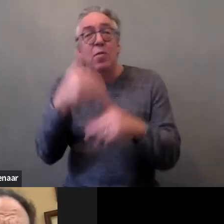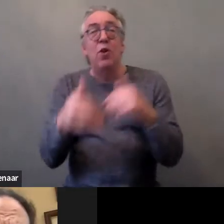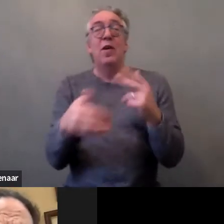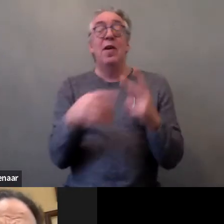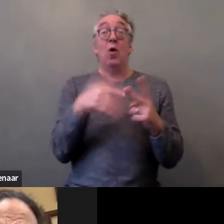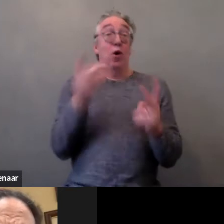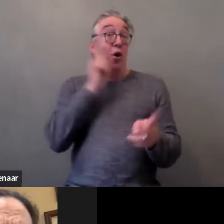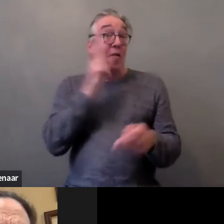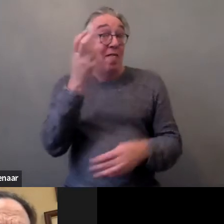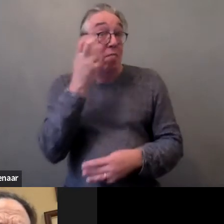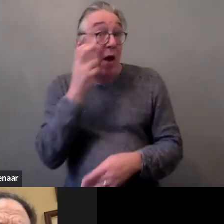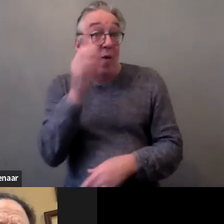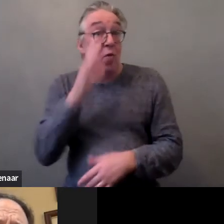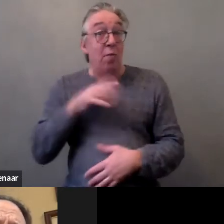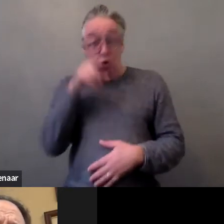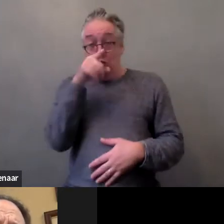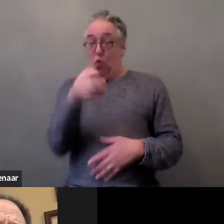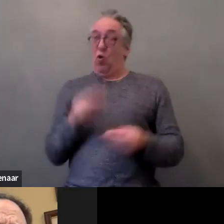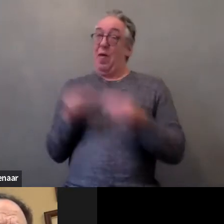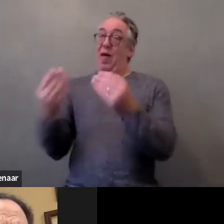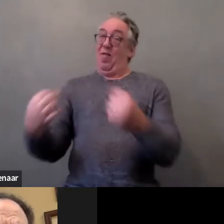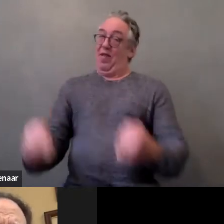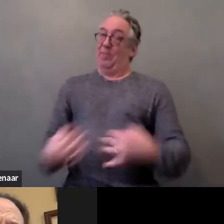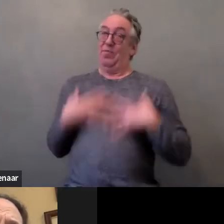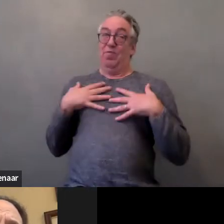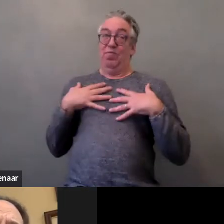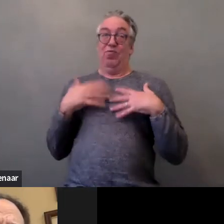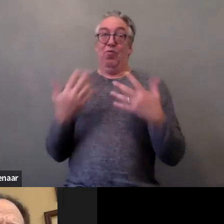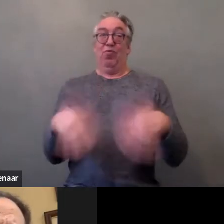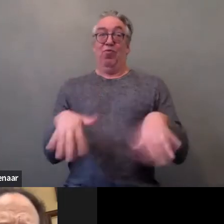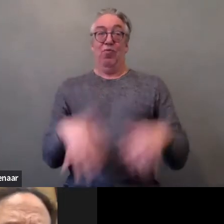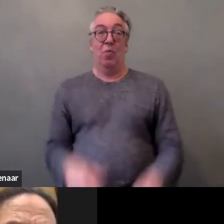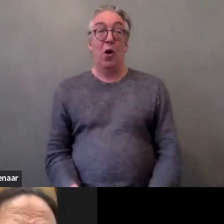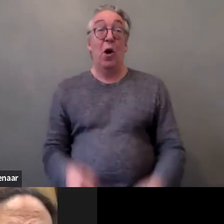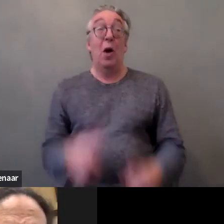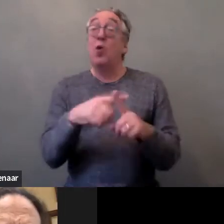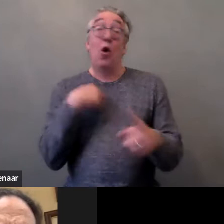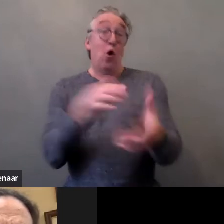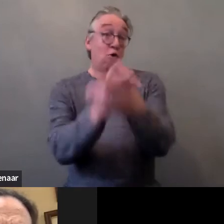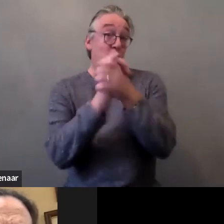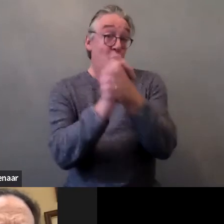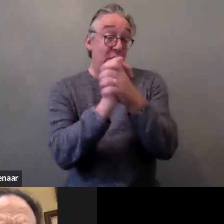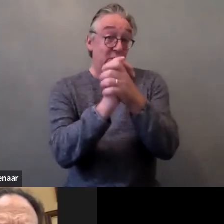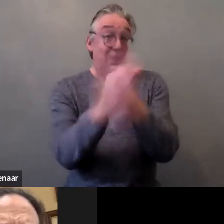for supporting the participation of self-advocate women in your network.